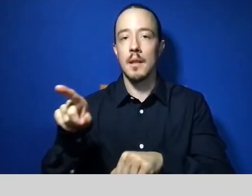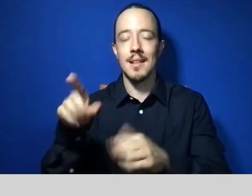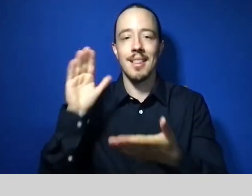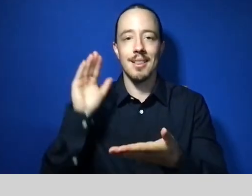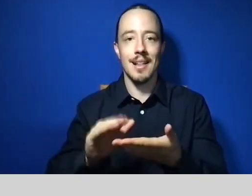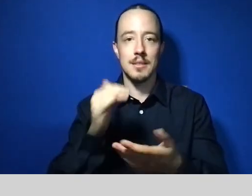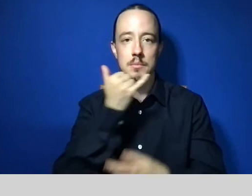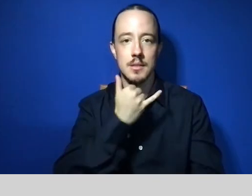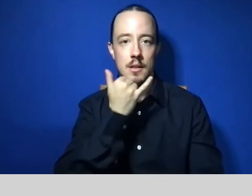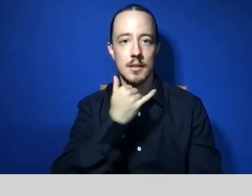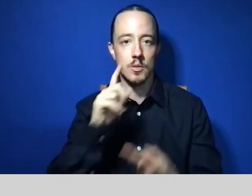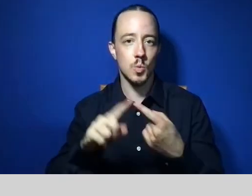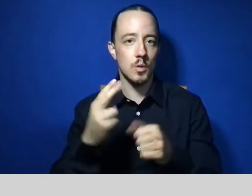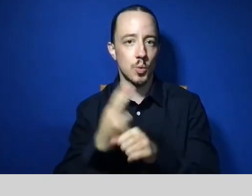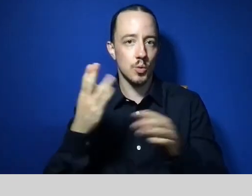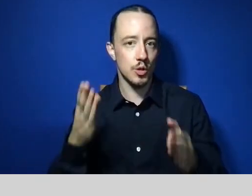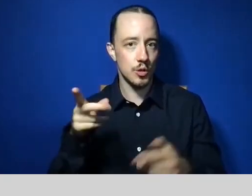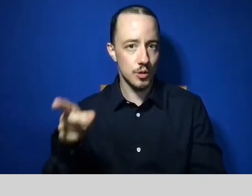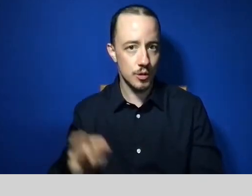that we do a handoff to our end-users.